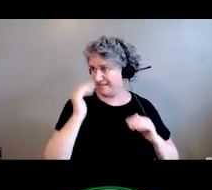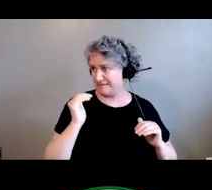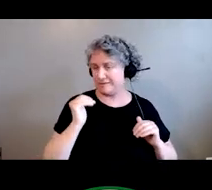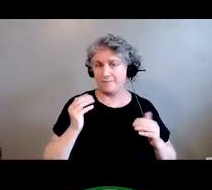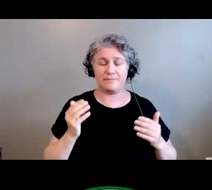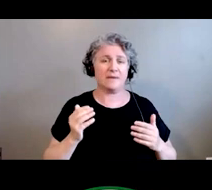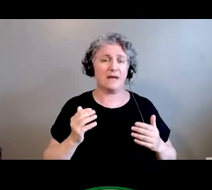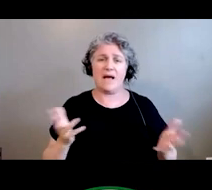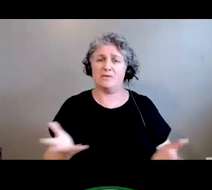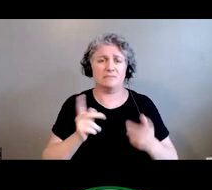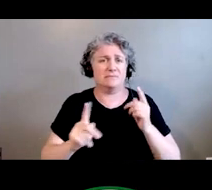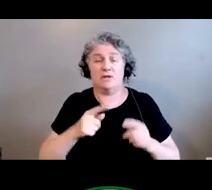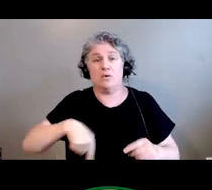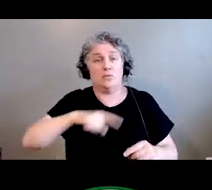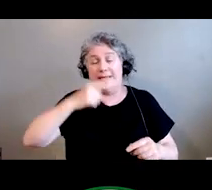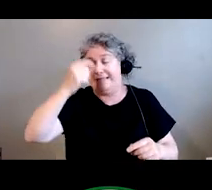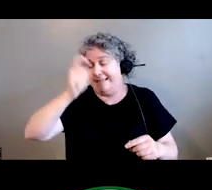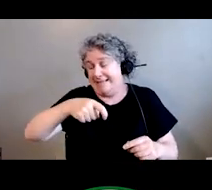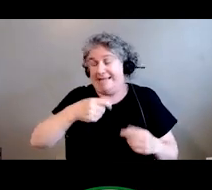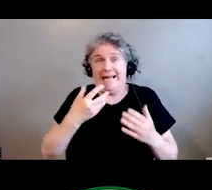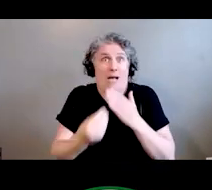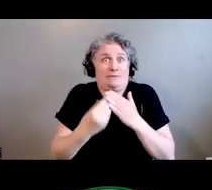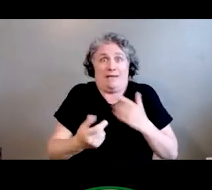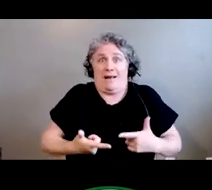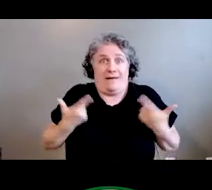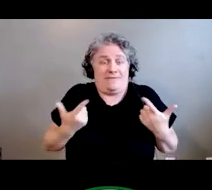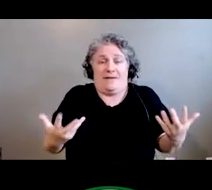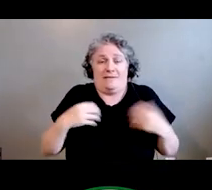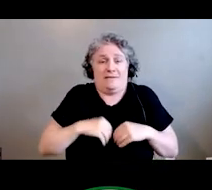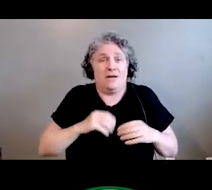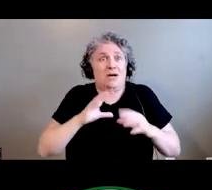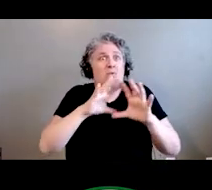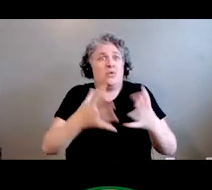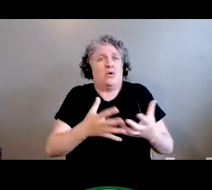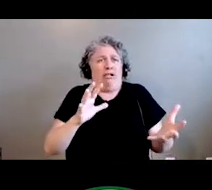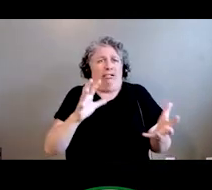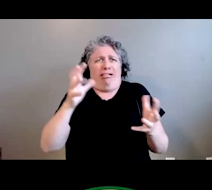and find safe spaces in nature to get out of the chaos of everything we're experiencing.